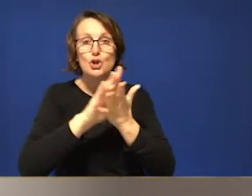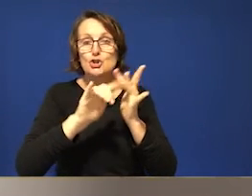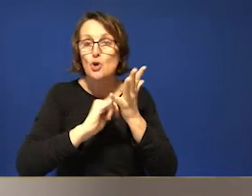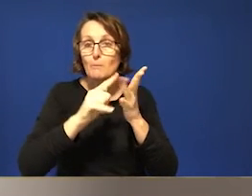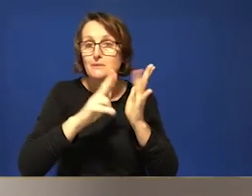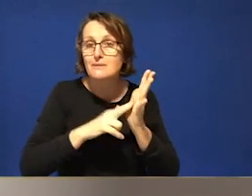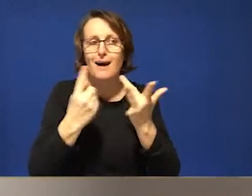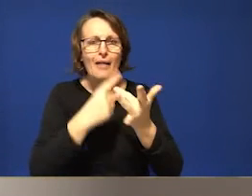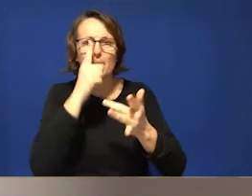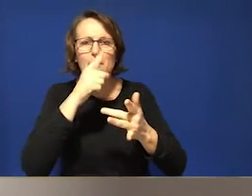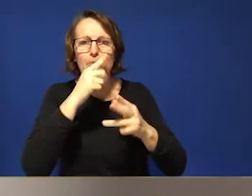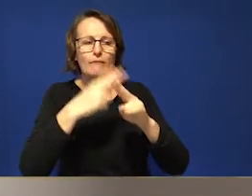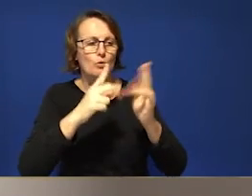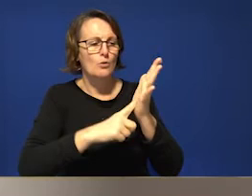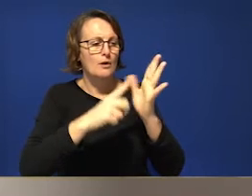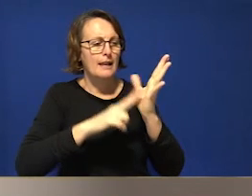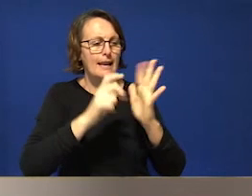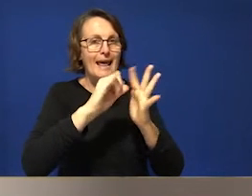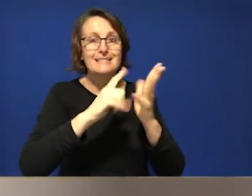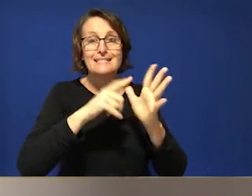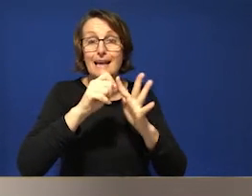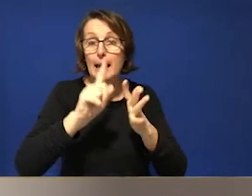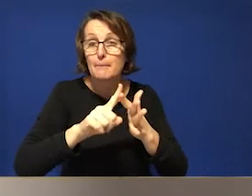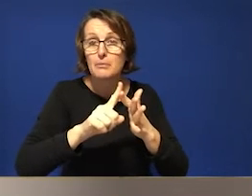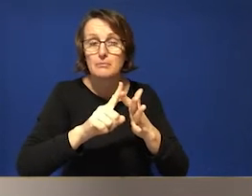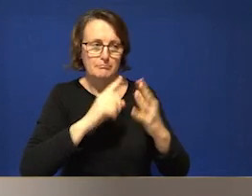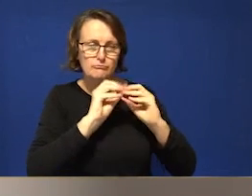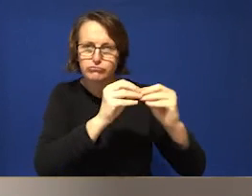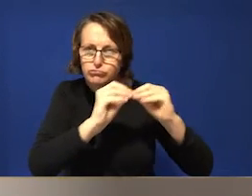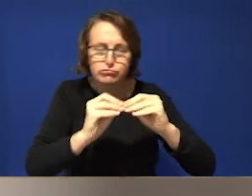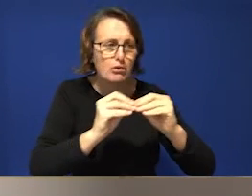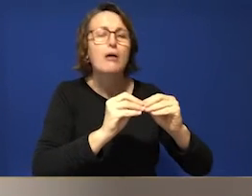and Tyler Calorie Litholink for the landscape. Again work with them many times.